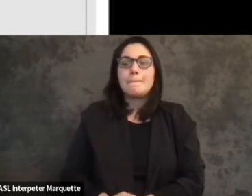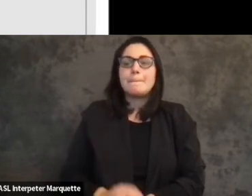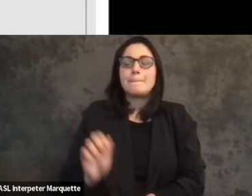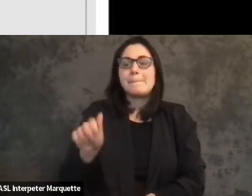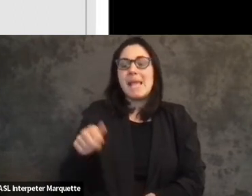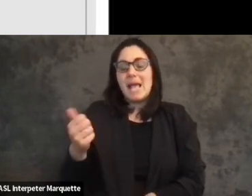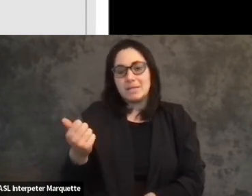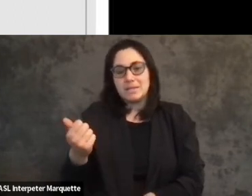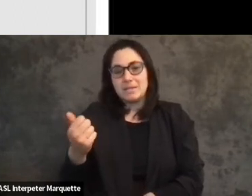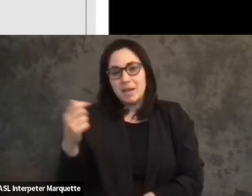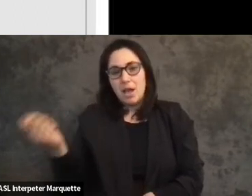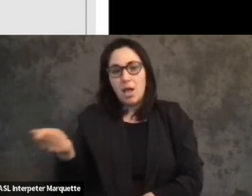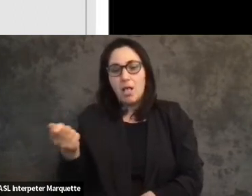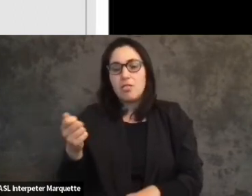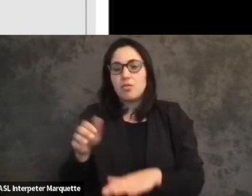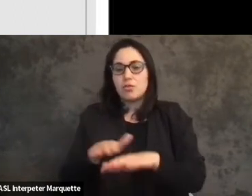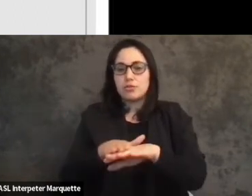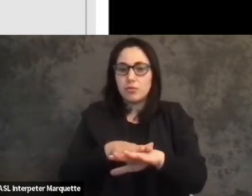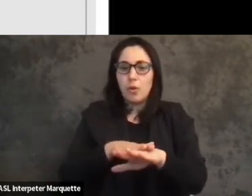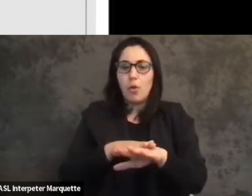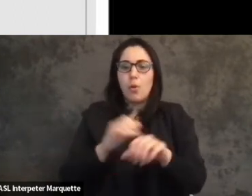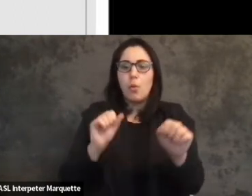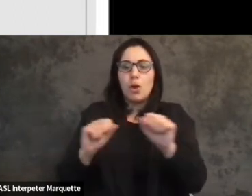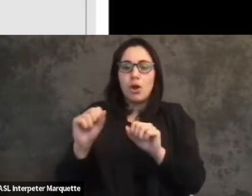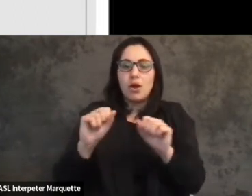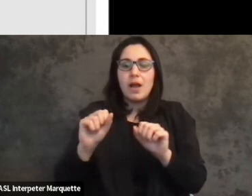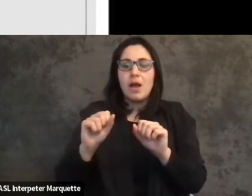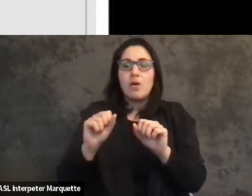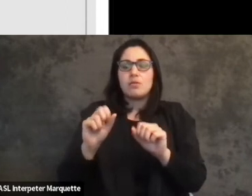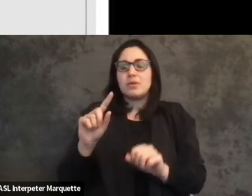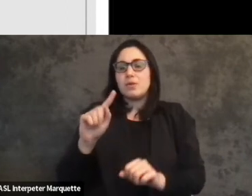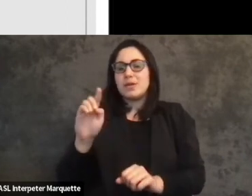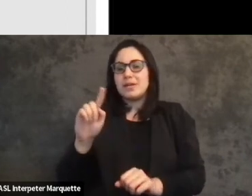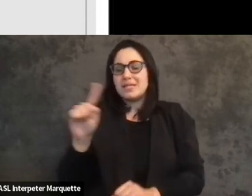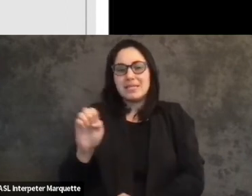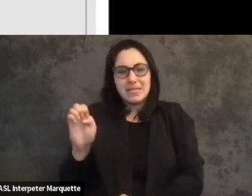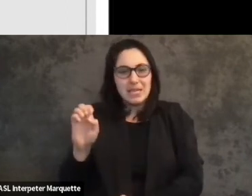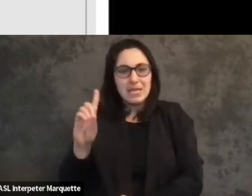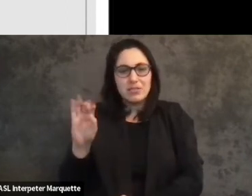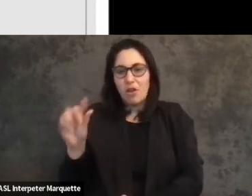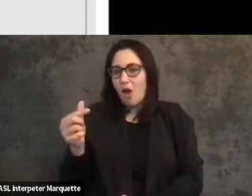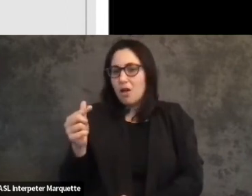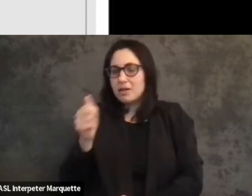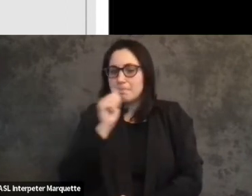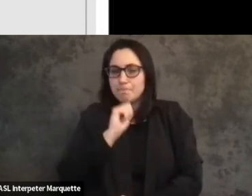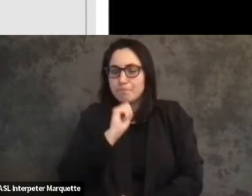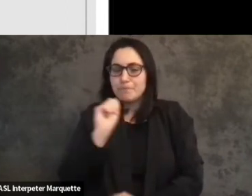Tai Chi to be very helpful to me. Even when I'm having a lot of muscle pain or fatigue.